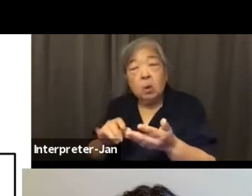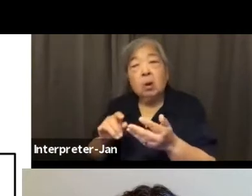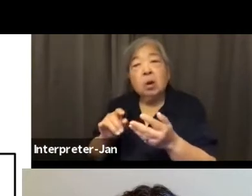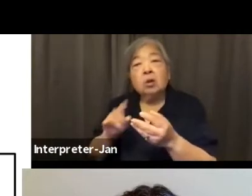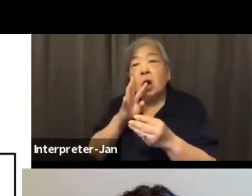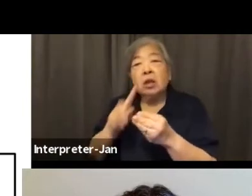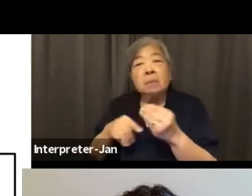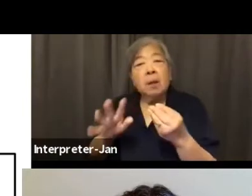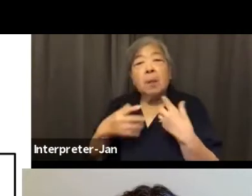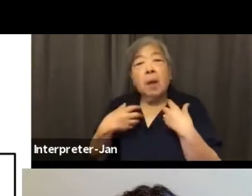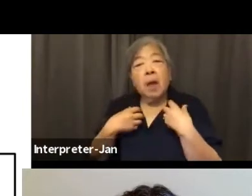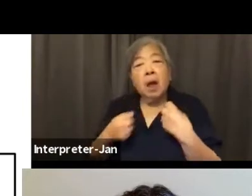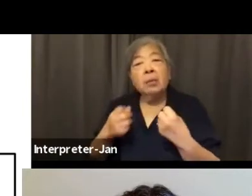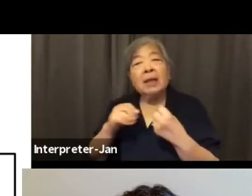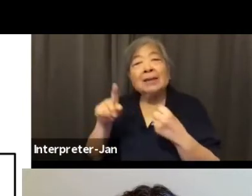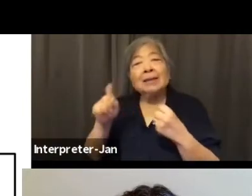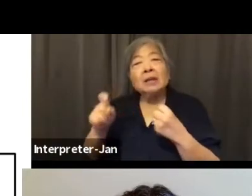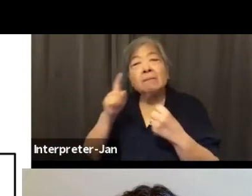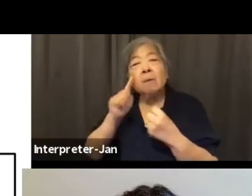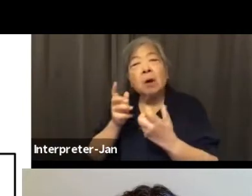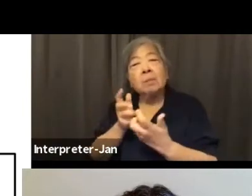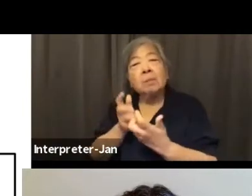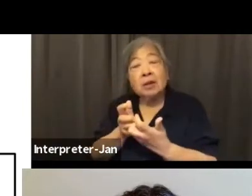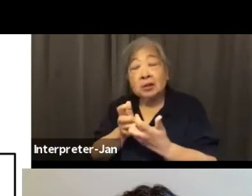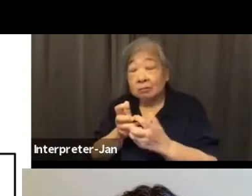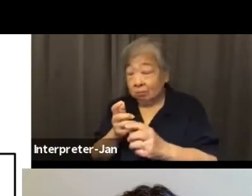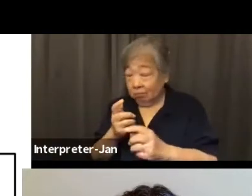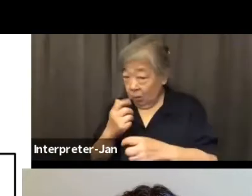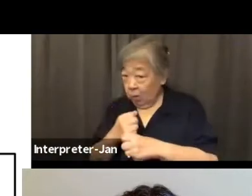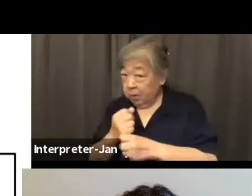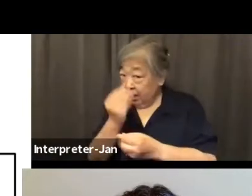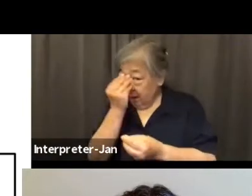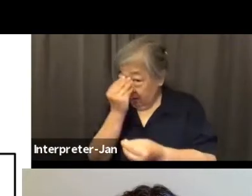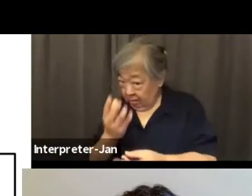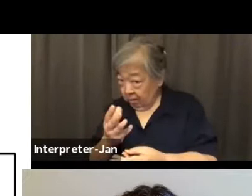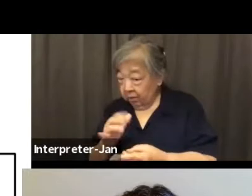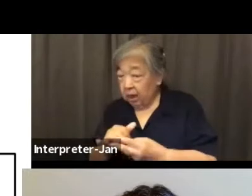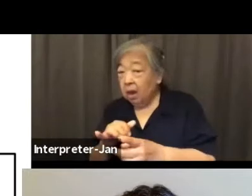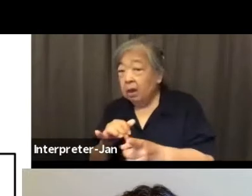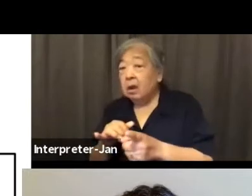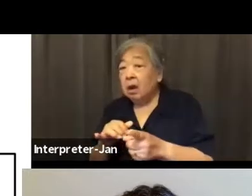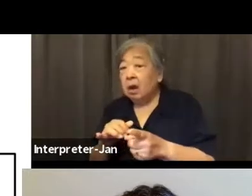We make it very clear that the review does not start until after the finalist round,